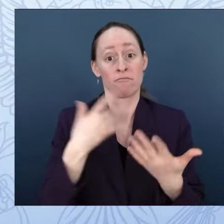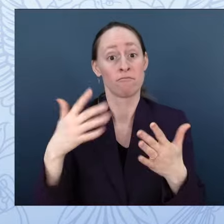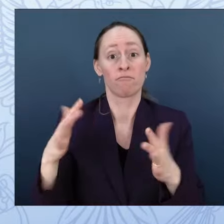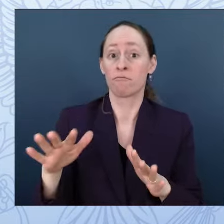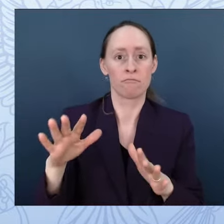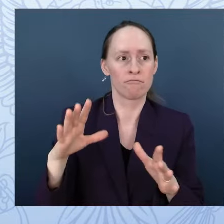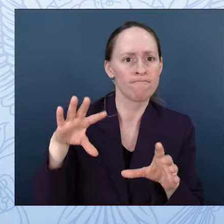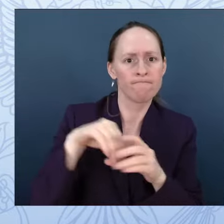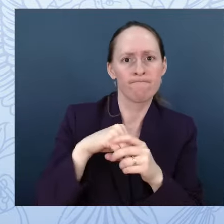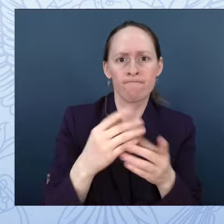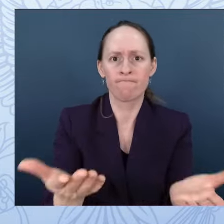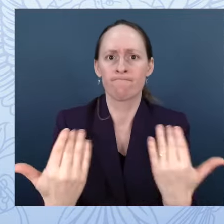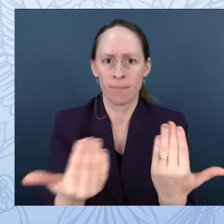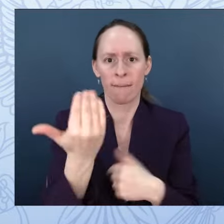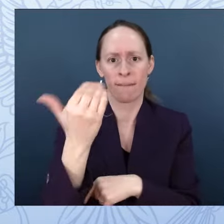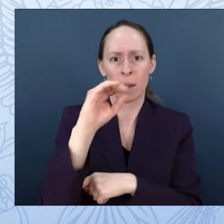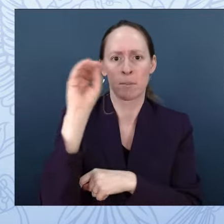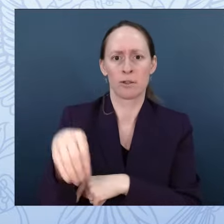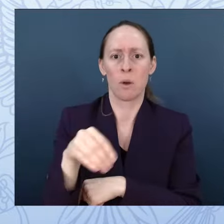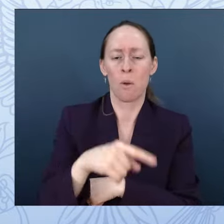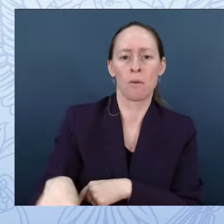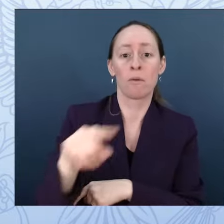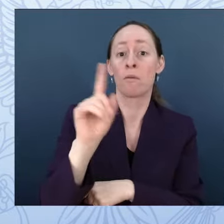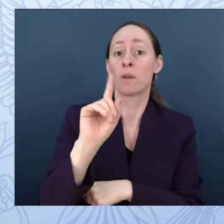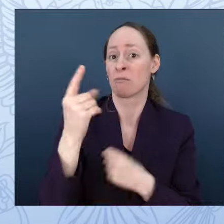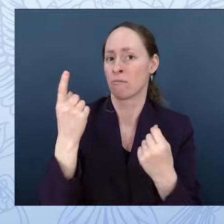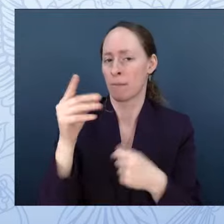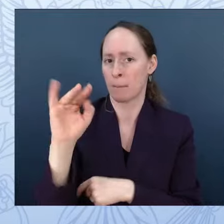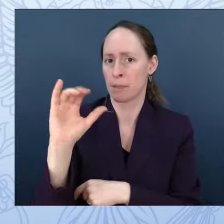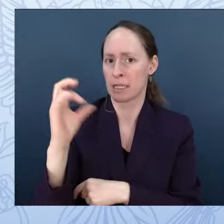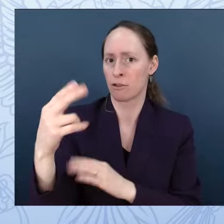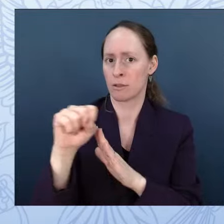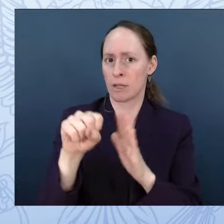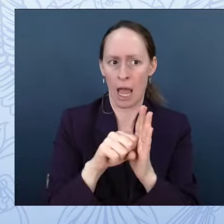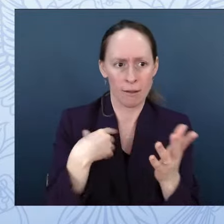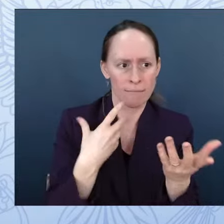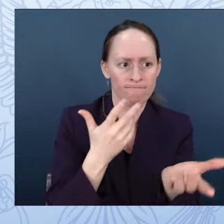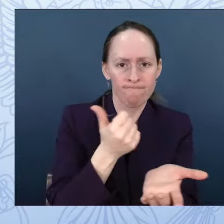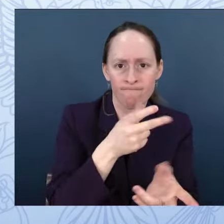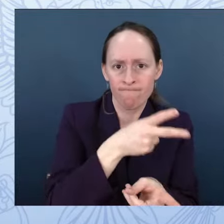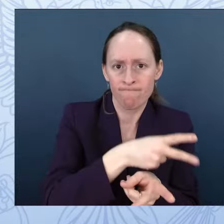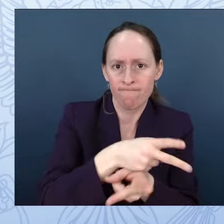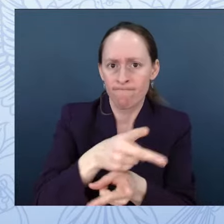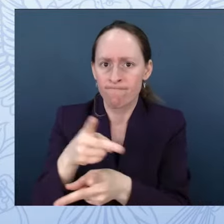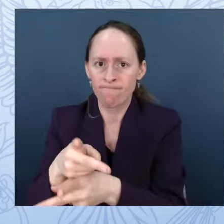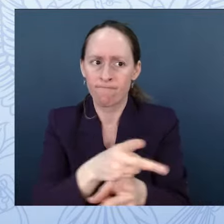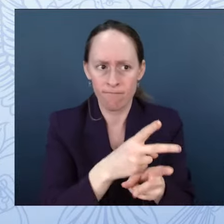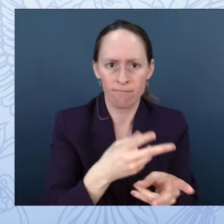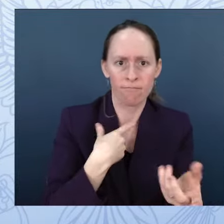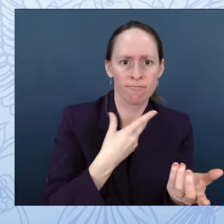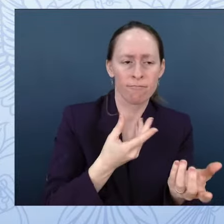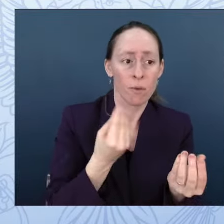we think about making health care simpler, exceptional from a quality perspective, equitable, and of course, affordable as well.